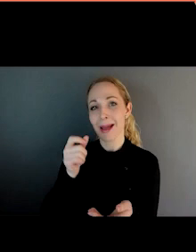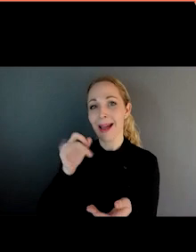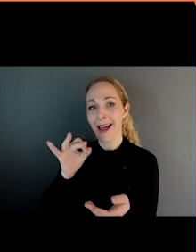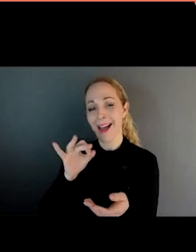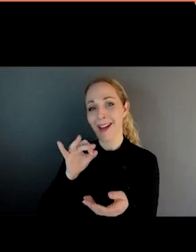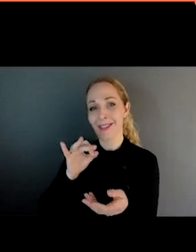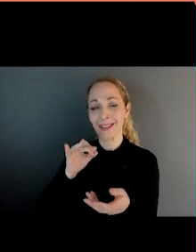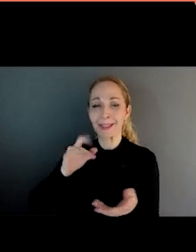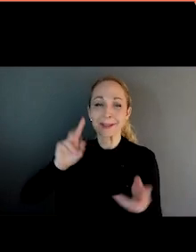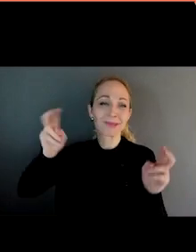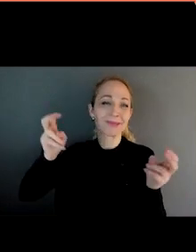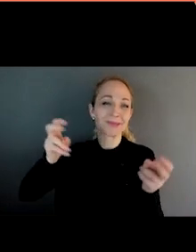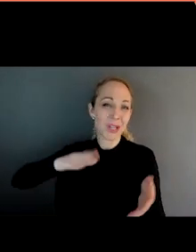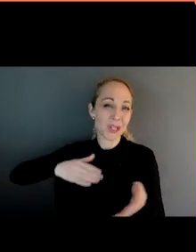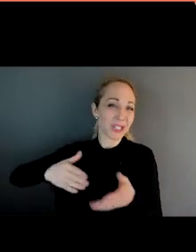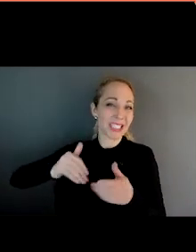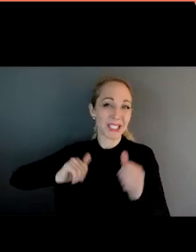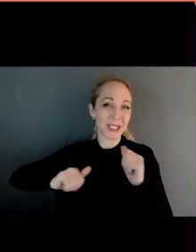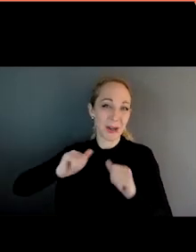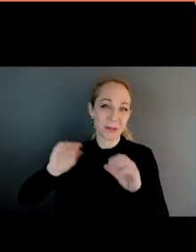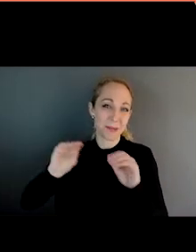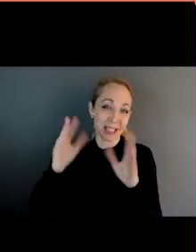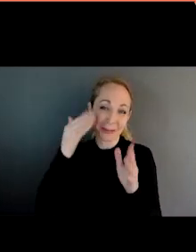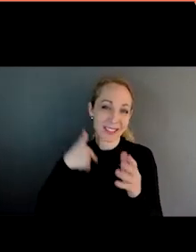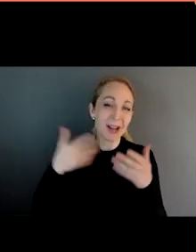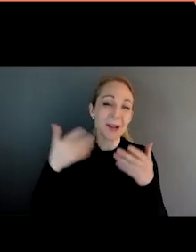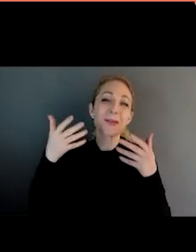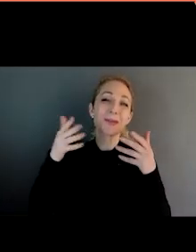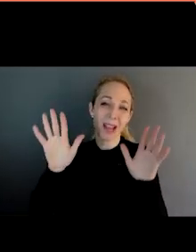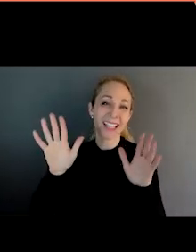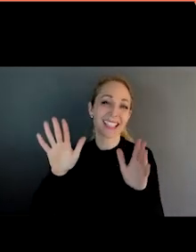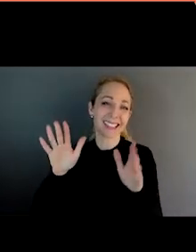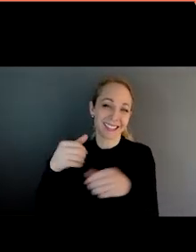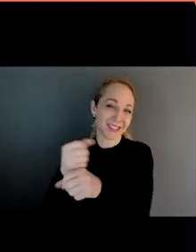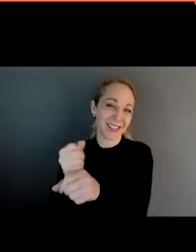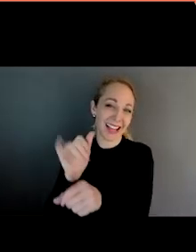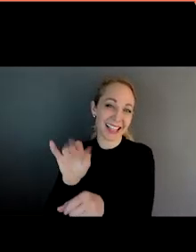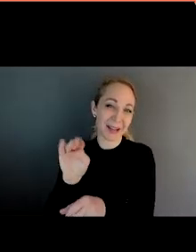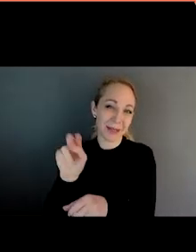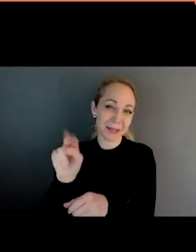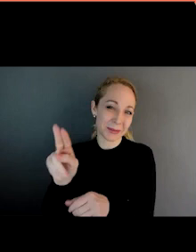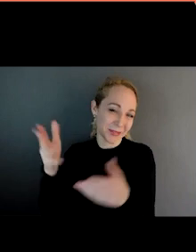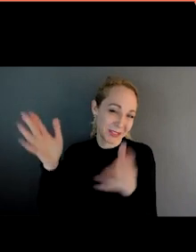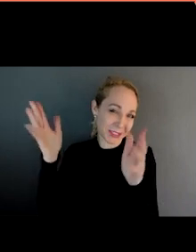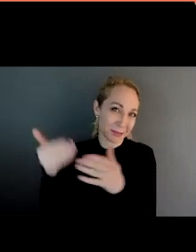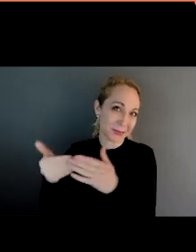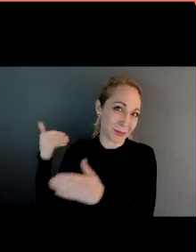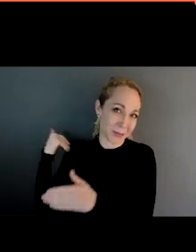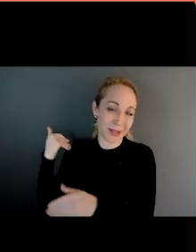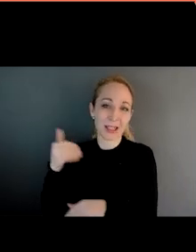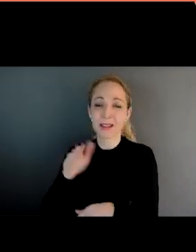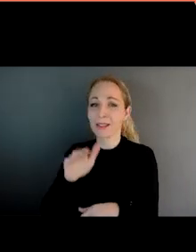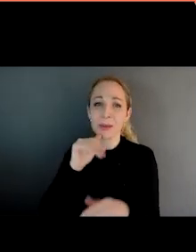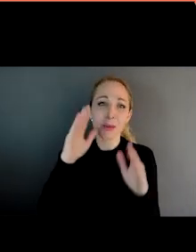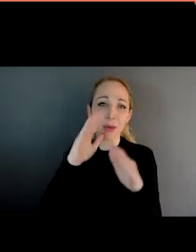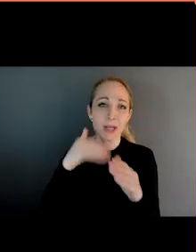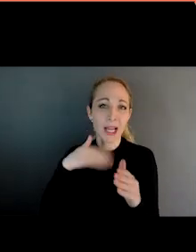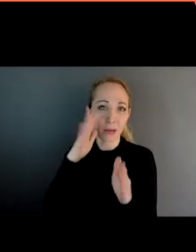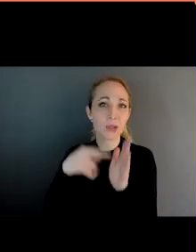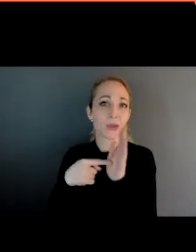I HAVE ALREADY CREATED THESE MENUS BUT DON'T WORRY I WILL SHOW THEM. ALL RIGHT.